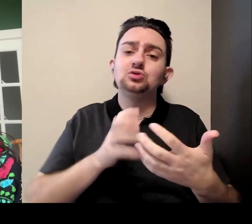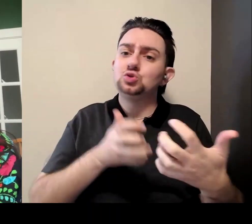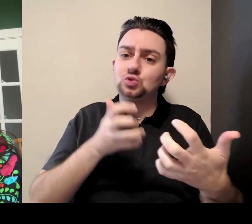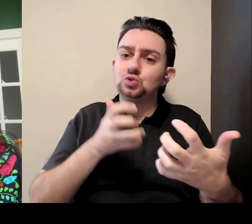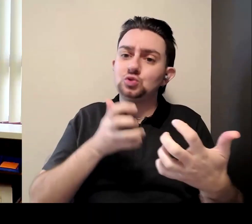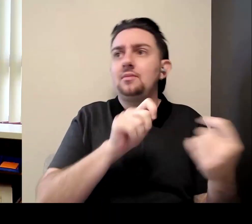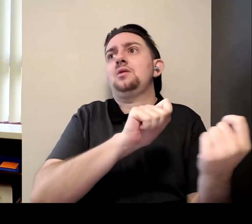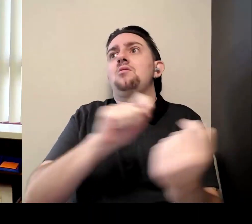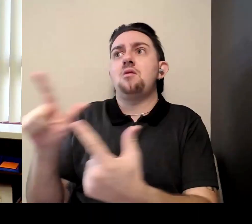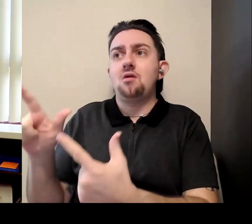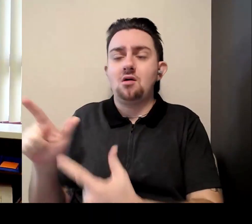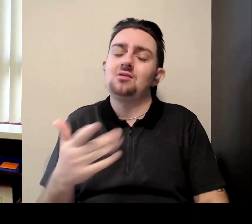Thank you.